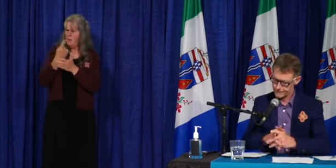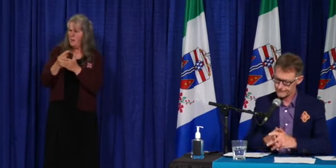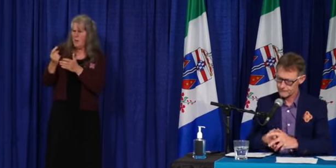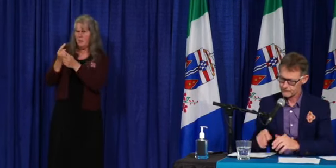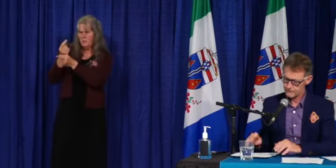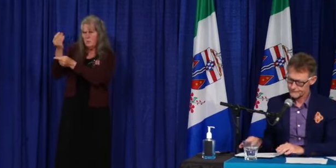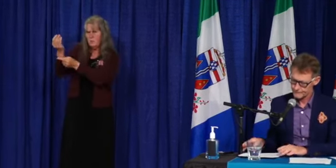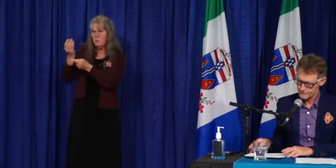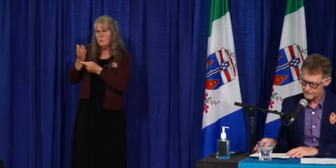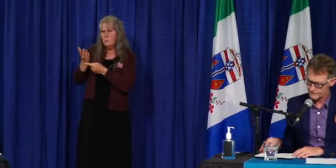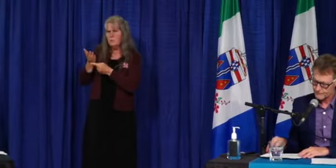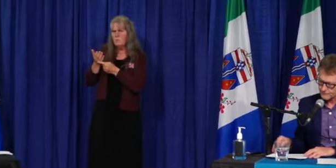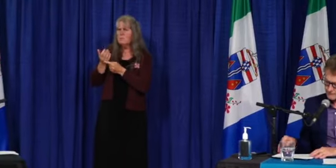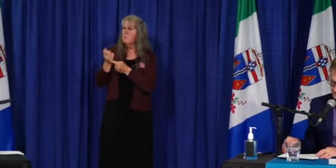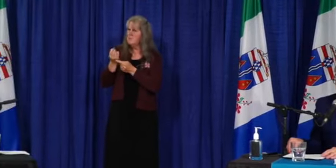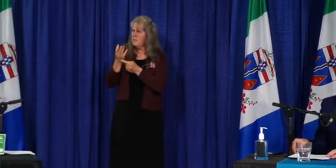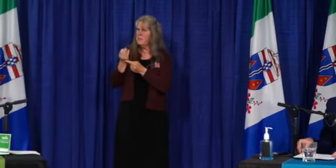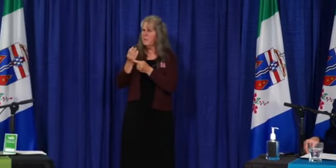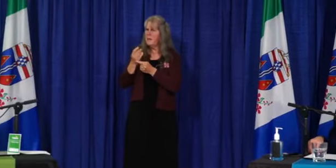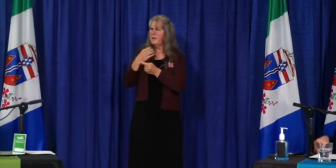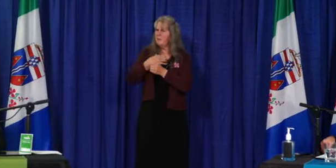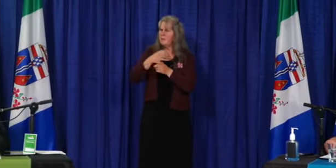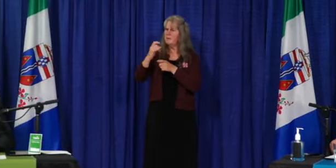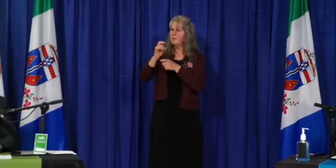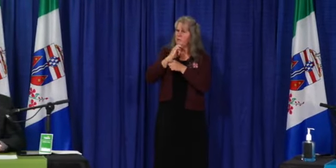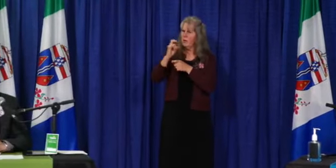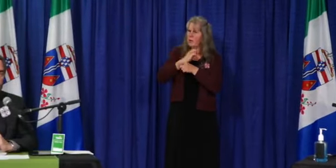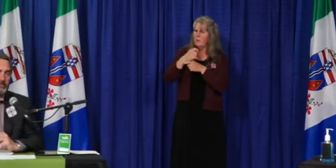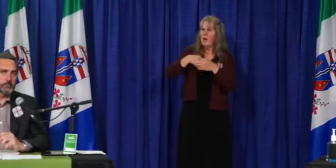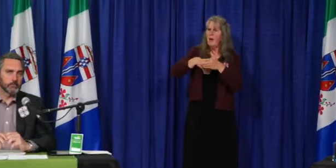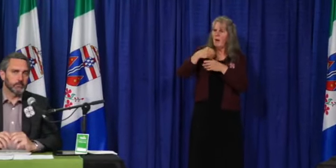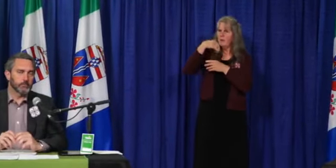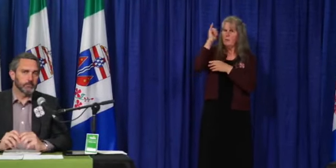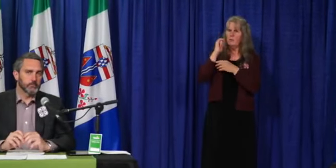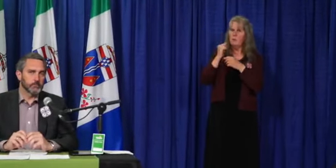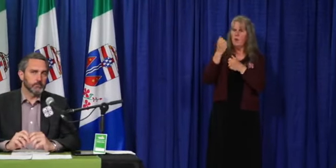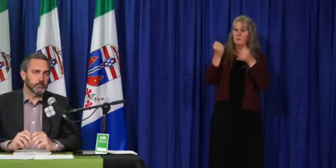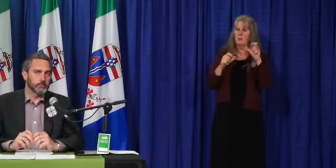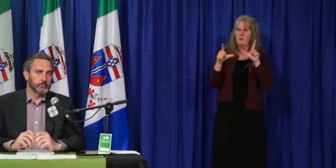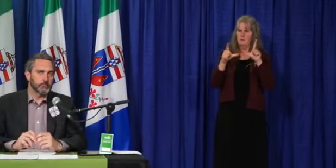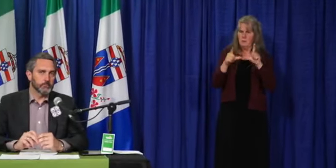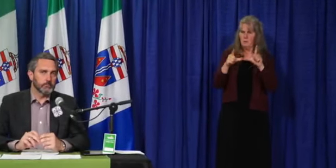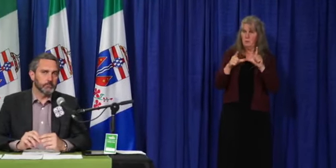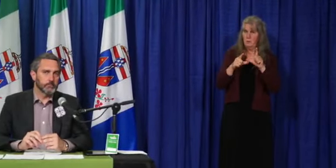last week there were quite a few being made in relation to out of territory licence plates and I'm wondering if that is still